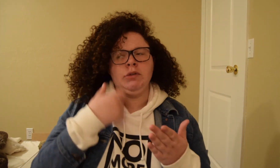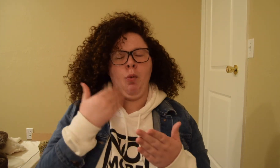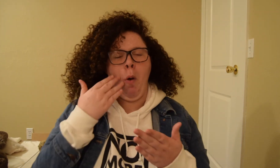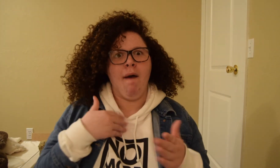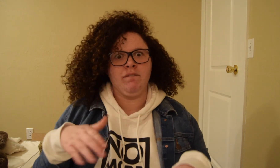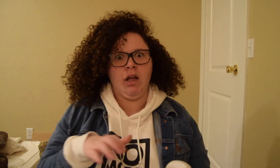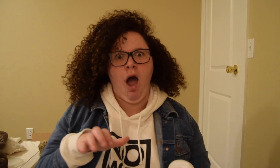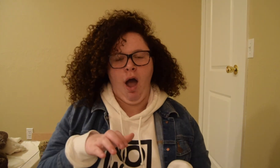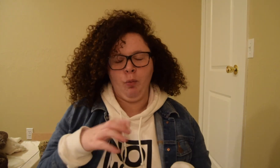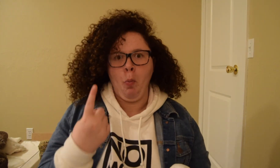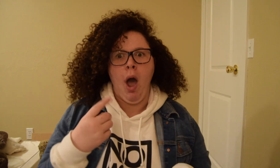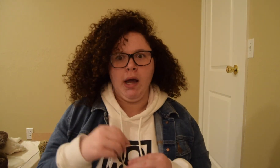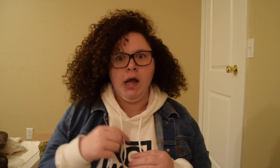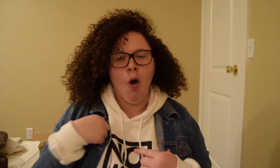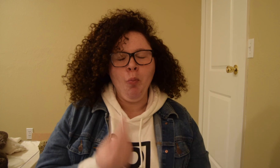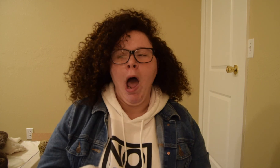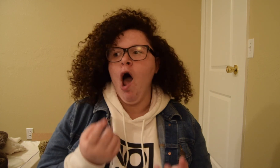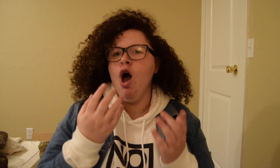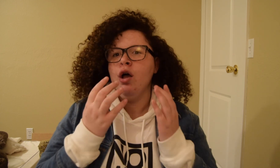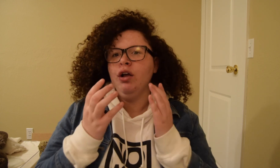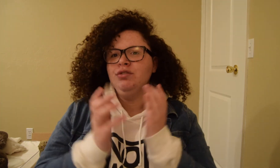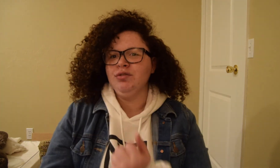Because I know I've not done one in a while